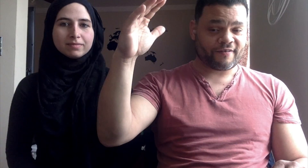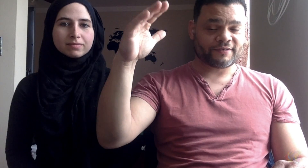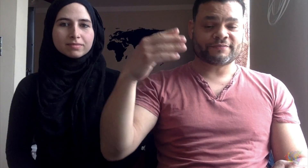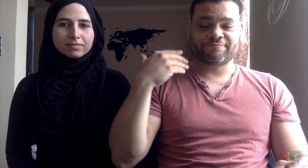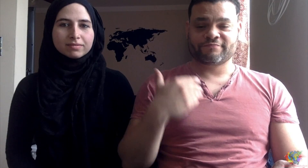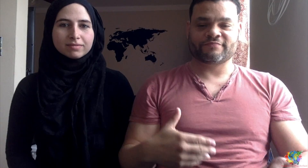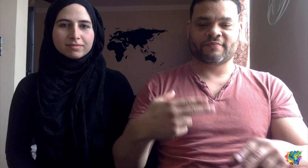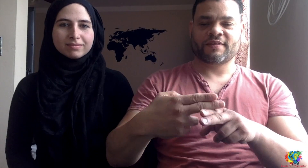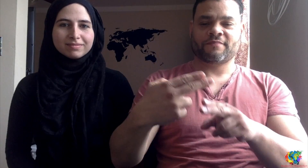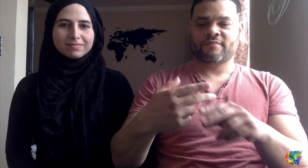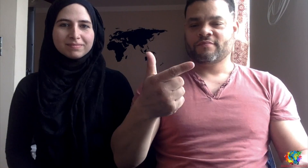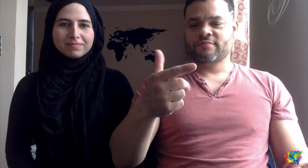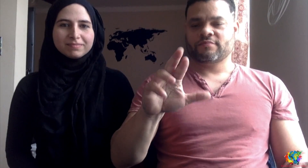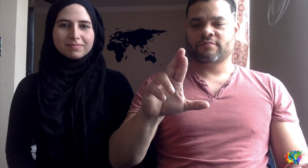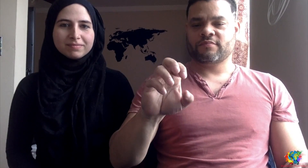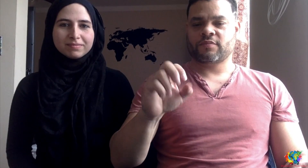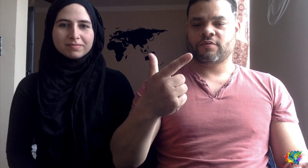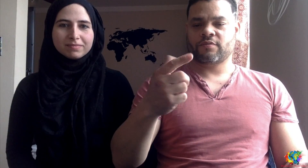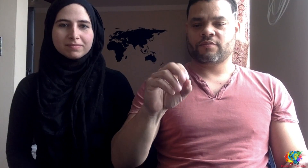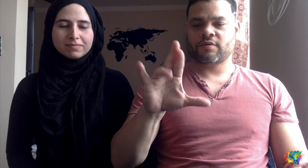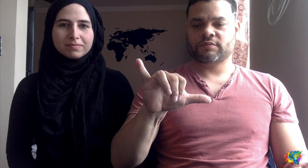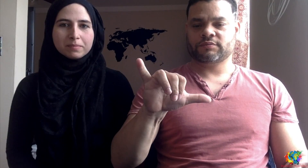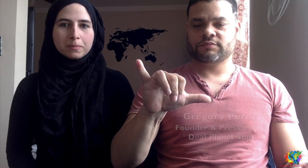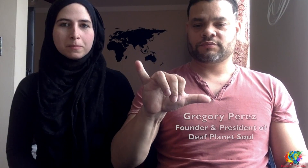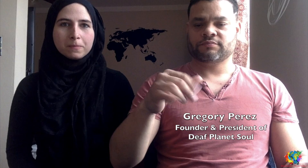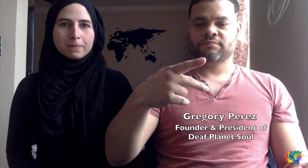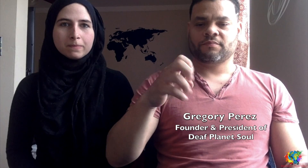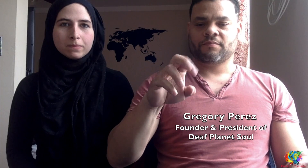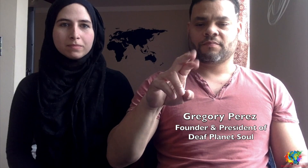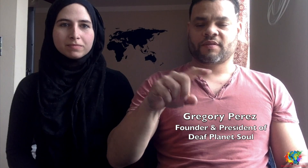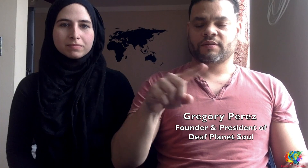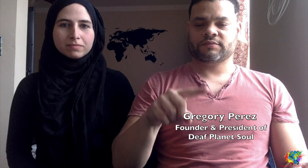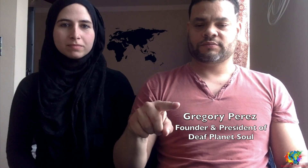Hello, my name is Gregory Perez